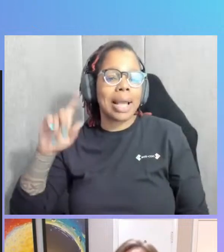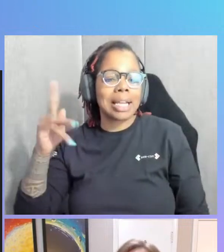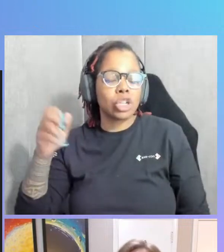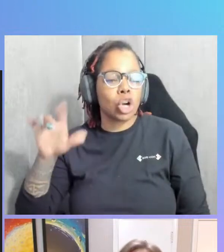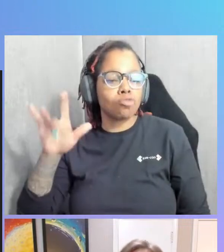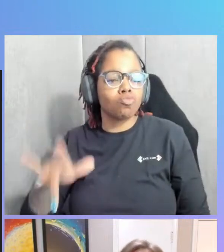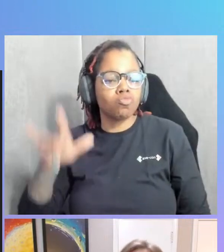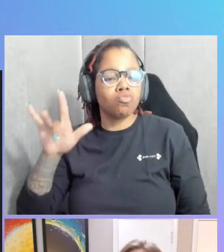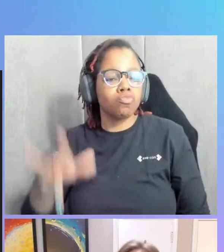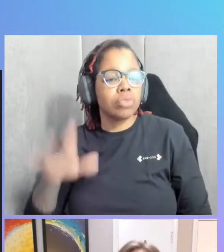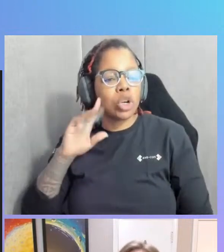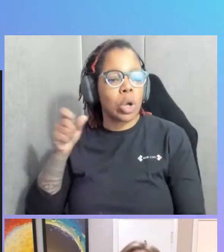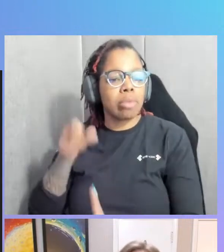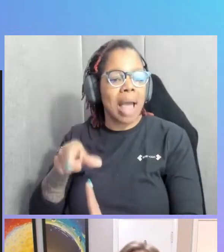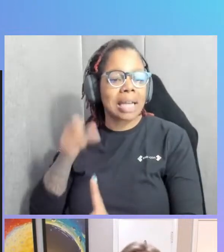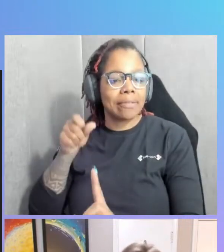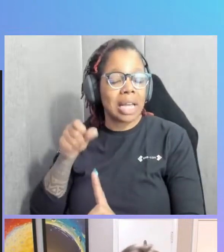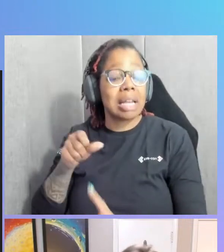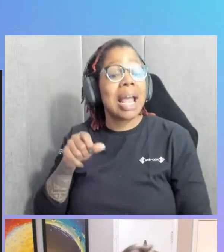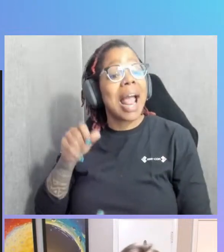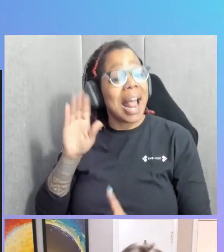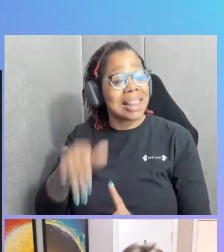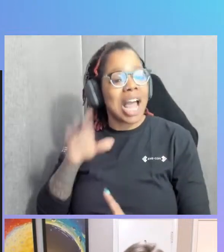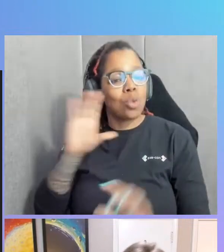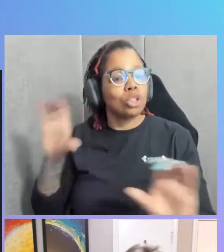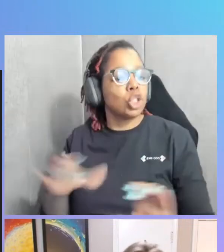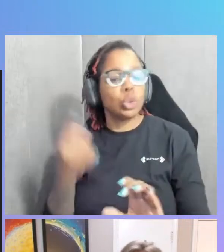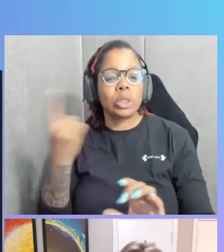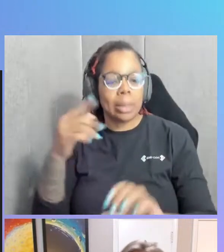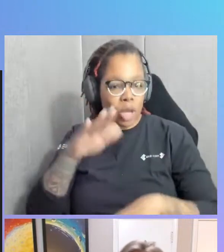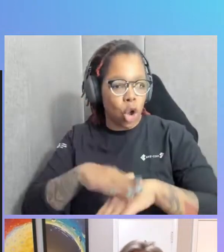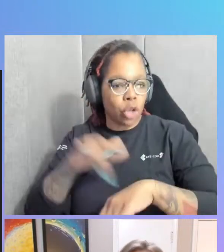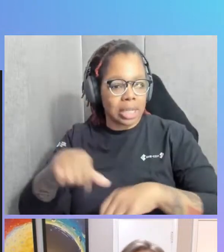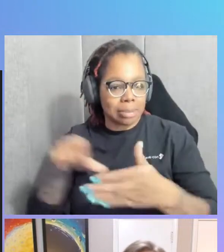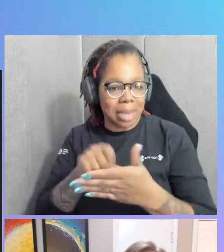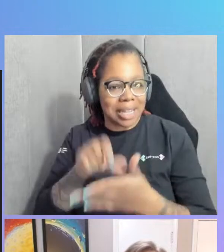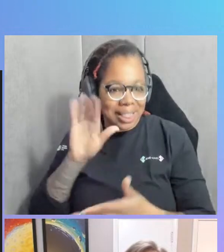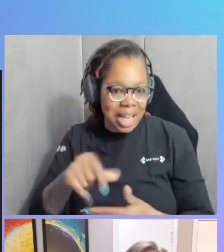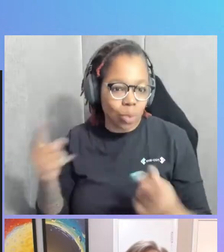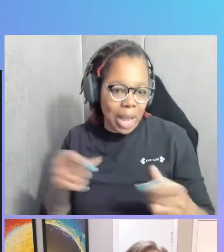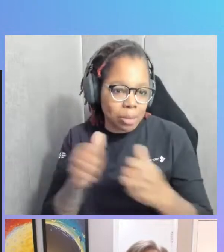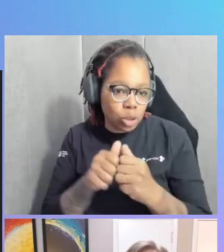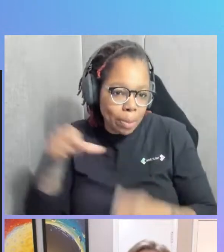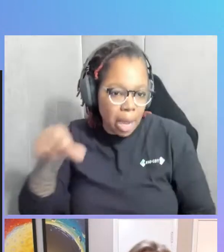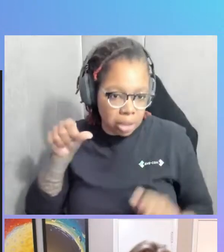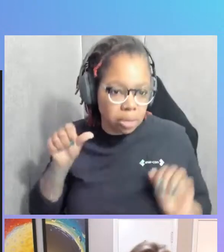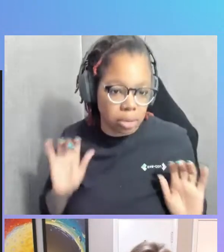and that activating it will do something within our current page. Because that's what